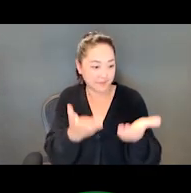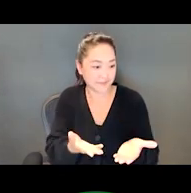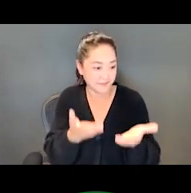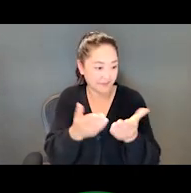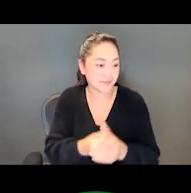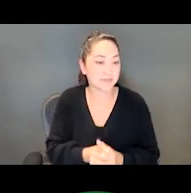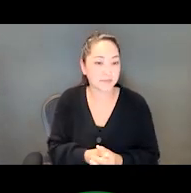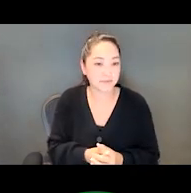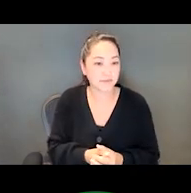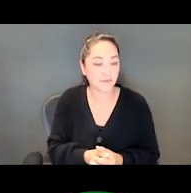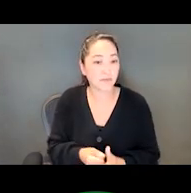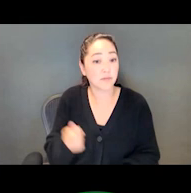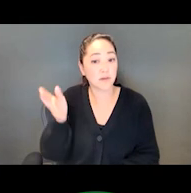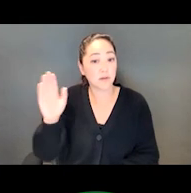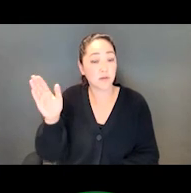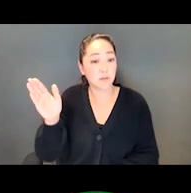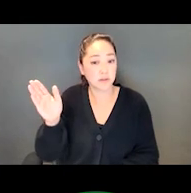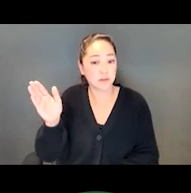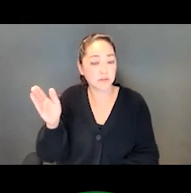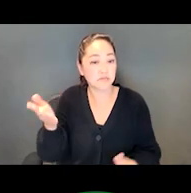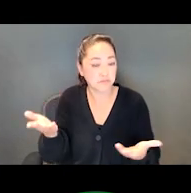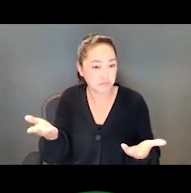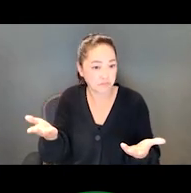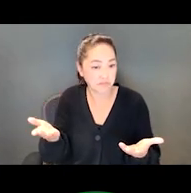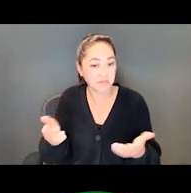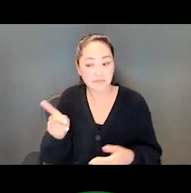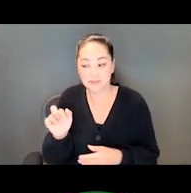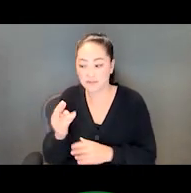a bit about what can work does for living.